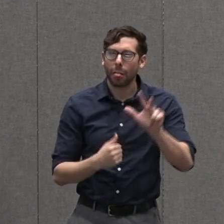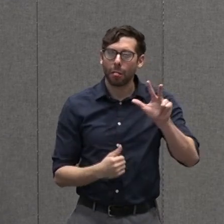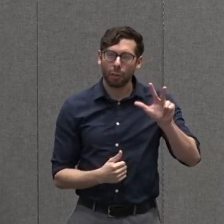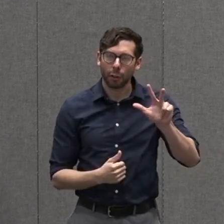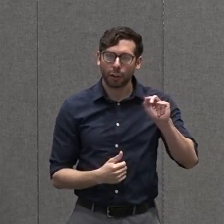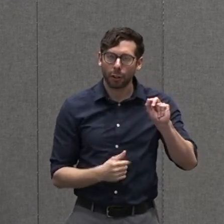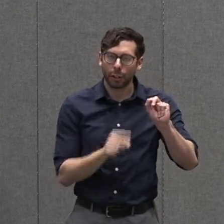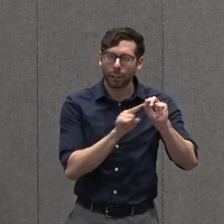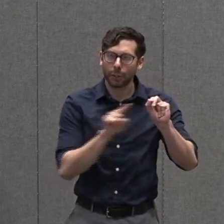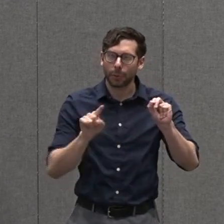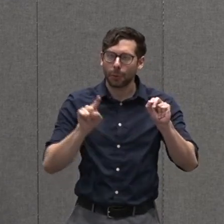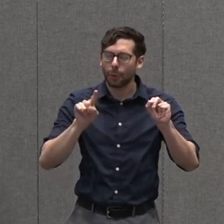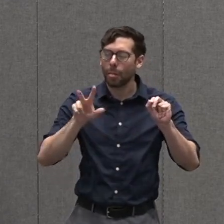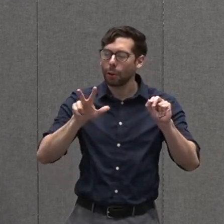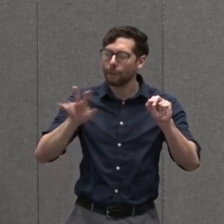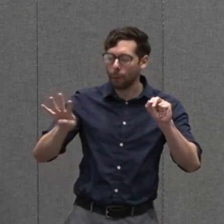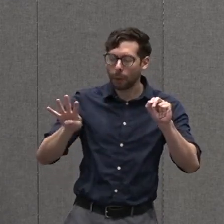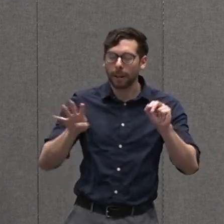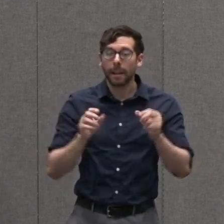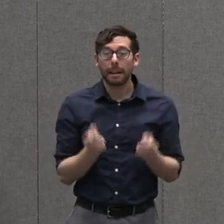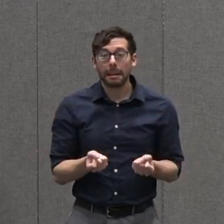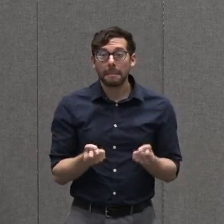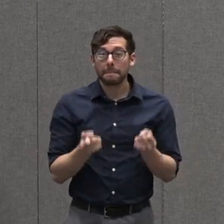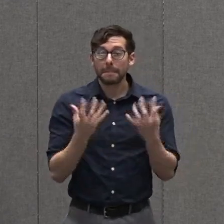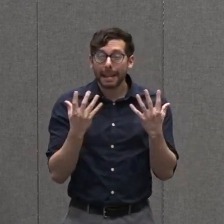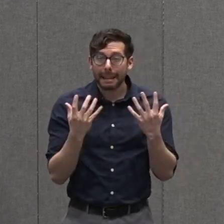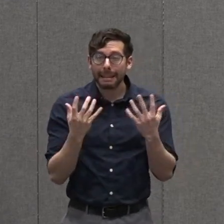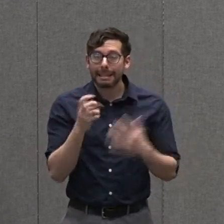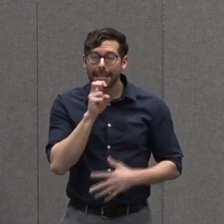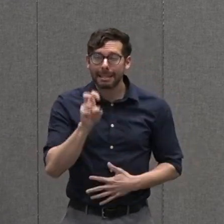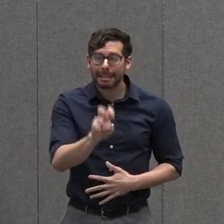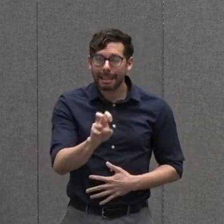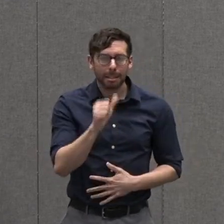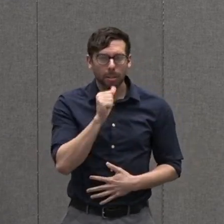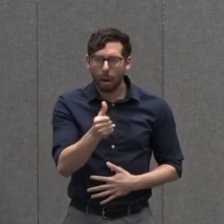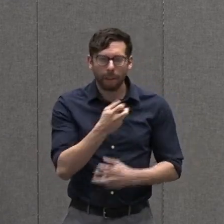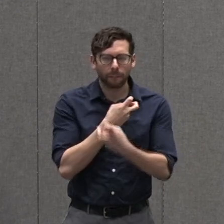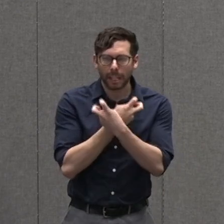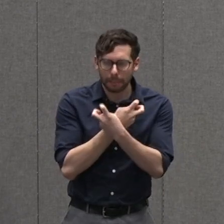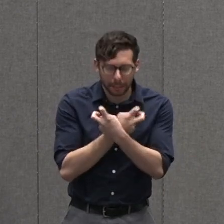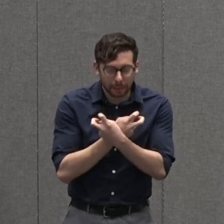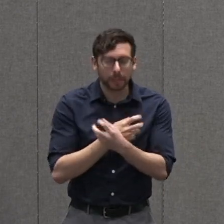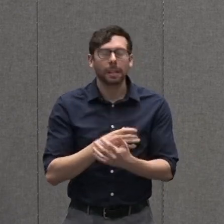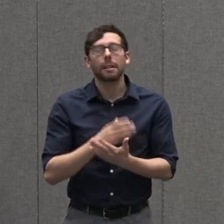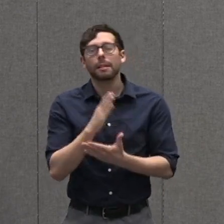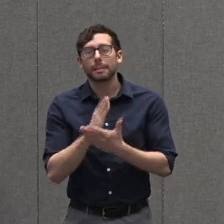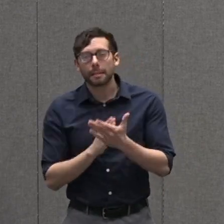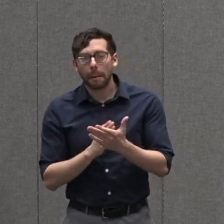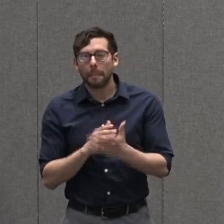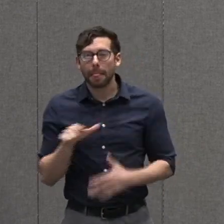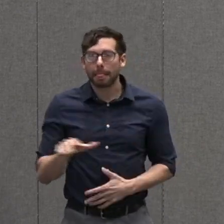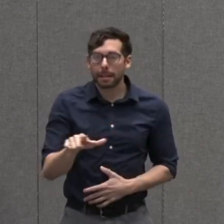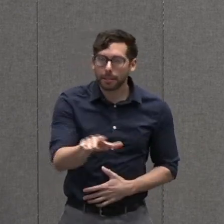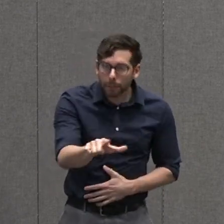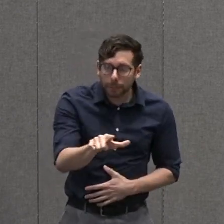And then we have a lot of non-venomous snakes, some lizards, some turtles, some arachnids, spiders and scorpions.